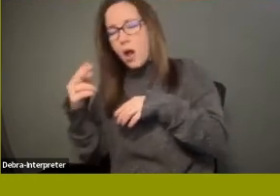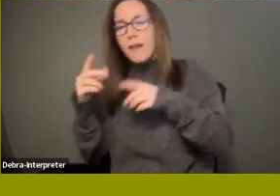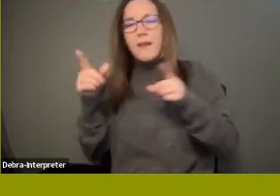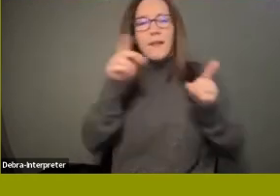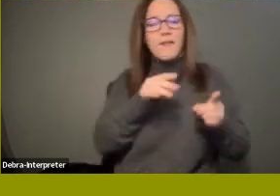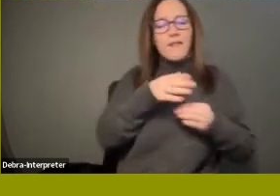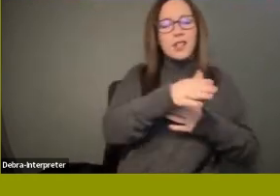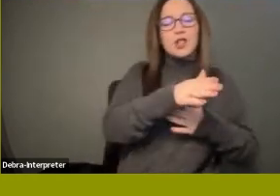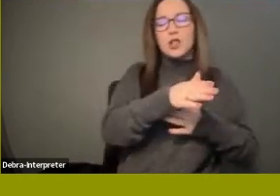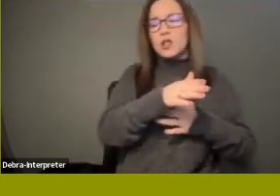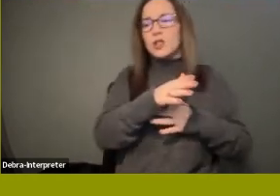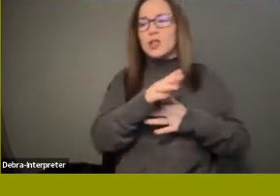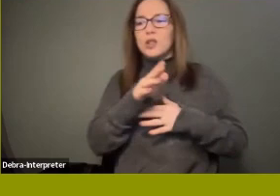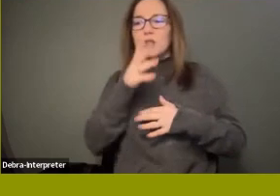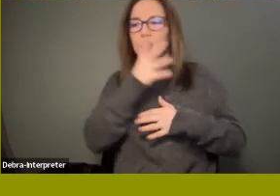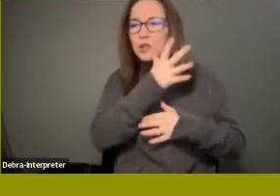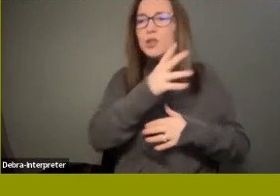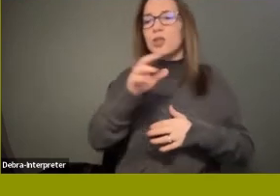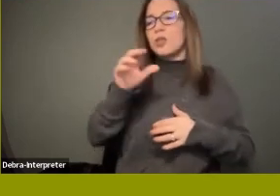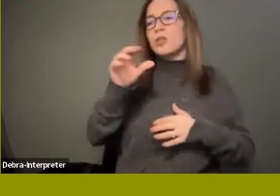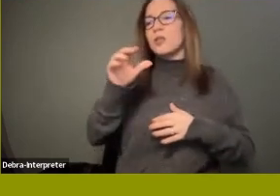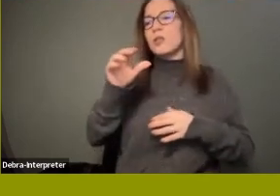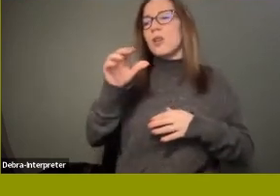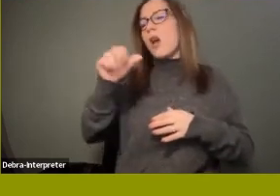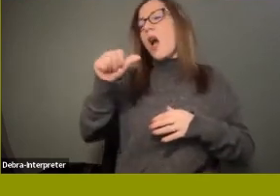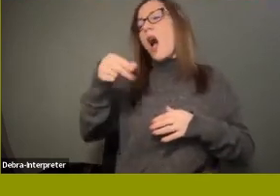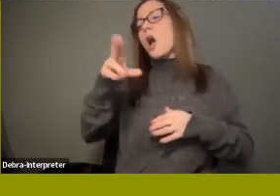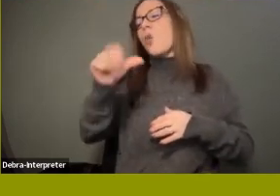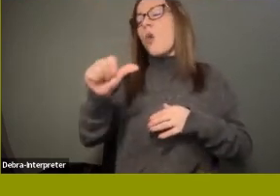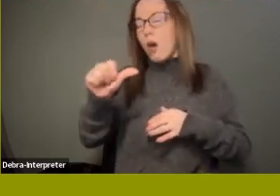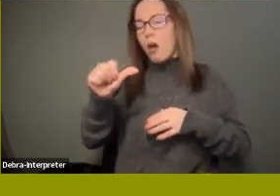lines between what is NOAH and fisheries related and